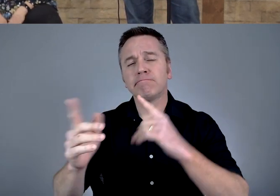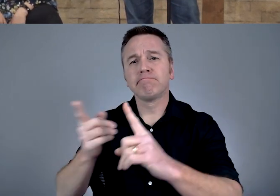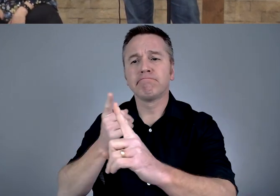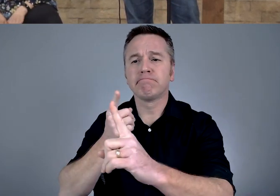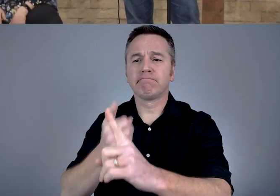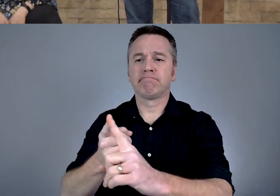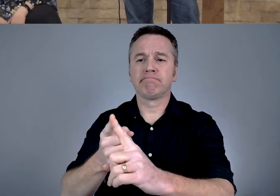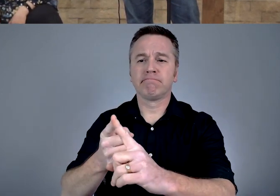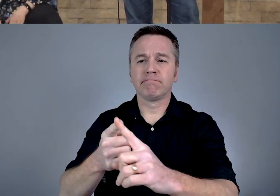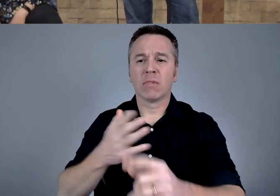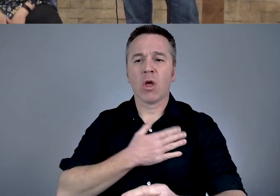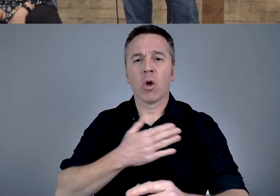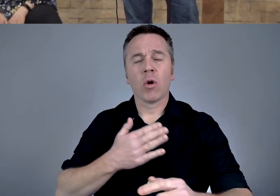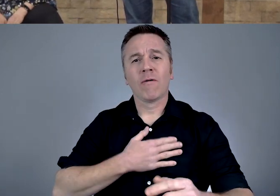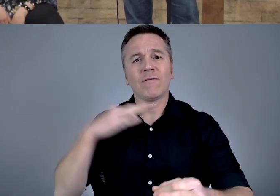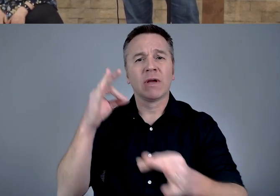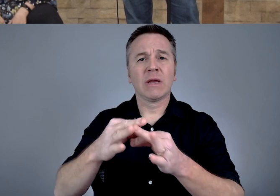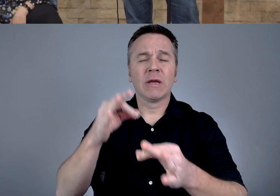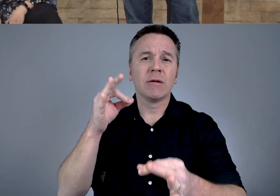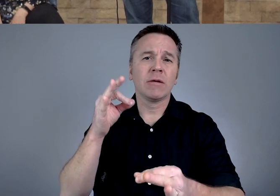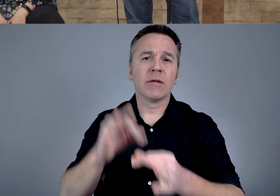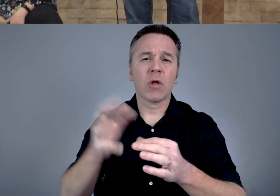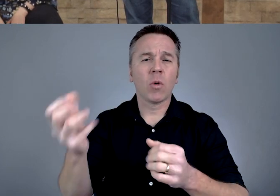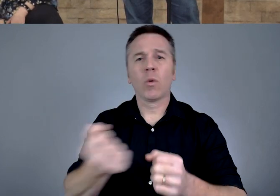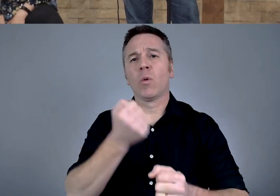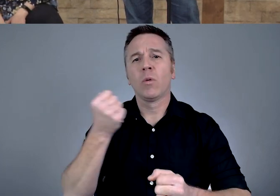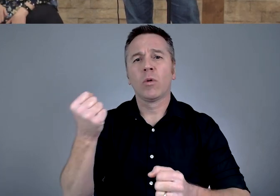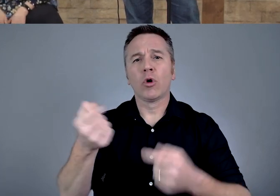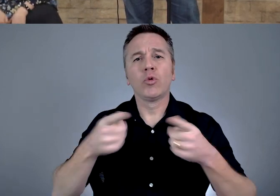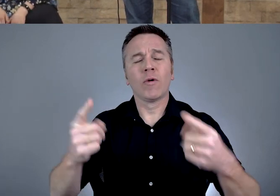Who holds our faith when fears arise?